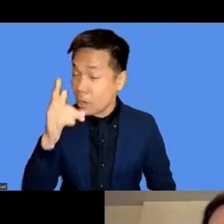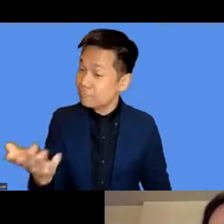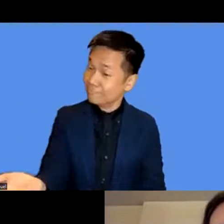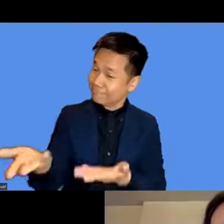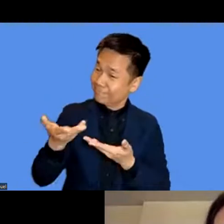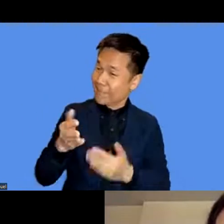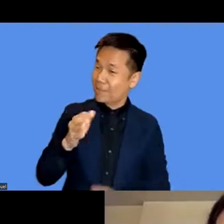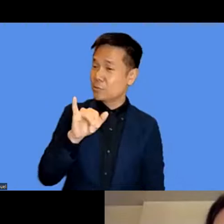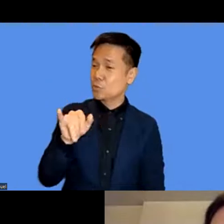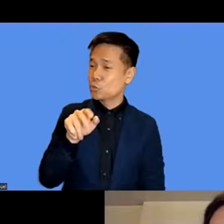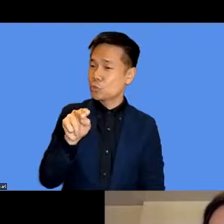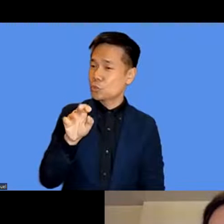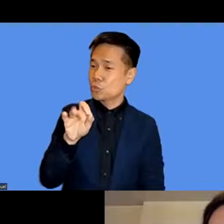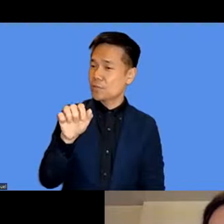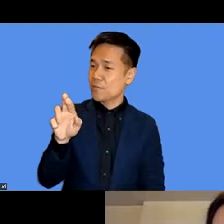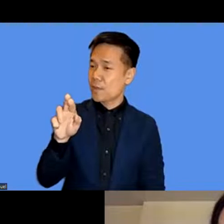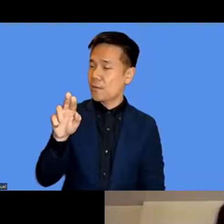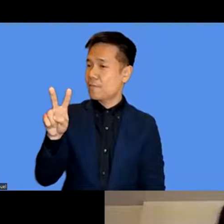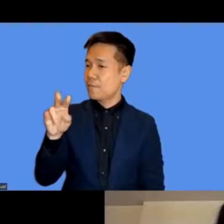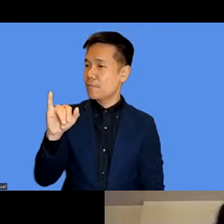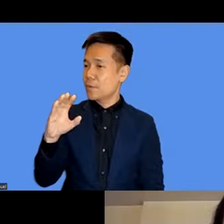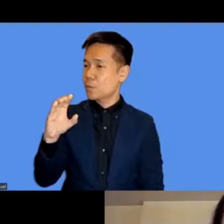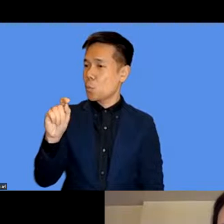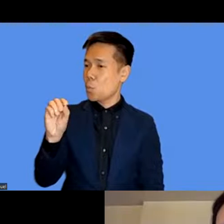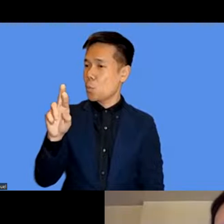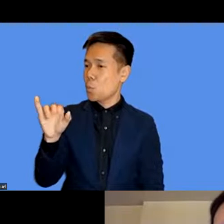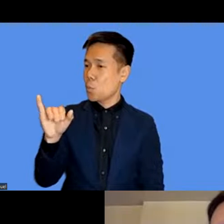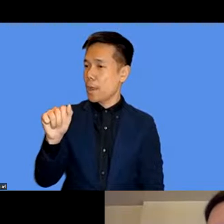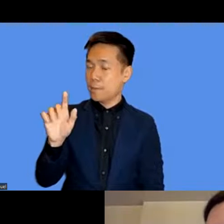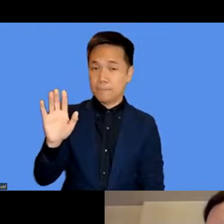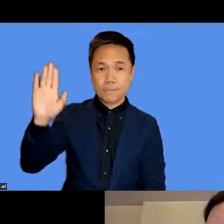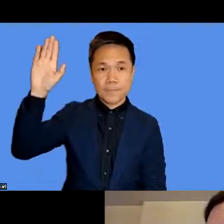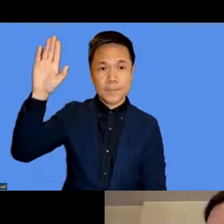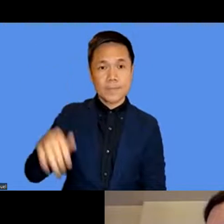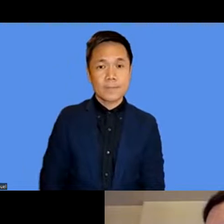Victoria, go ahead.